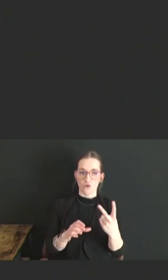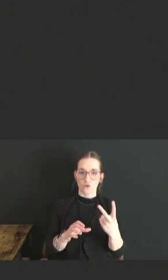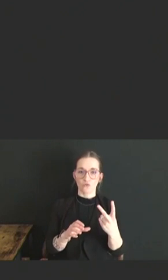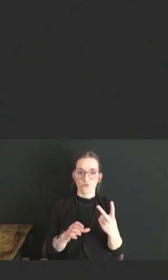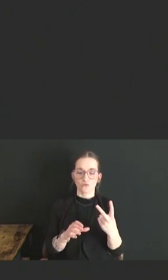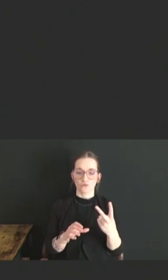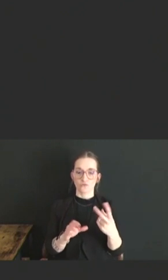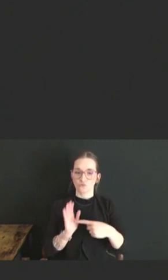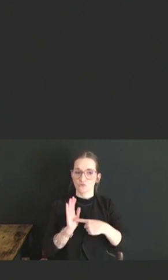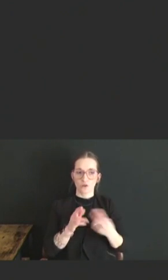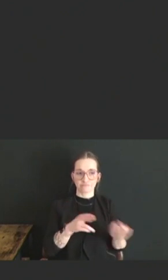Next slide, please.